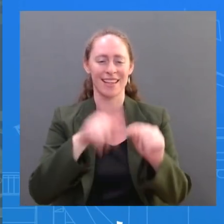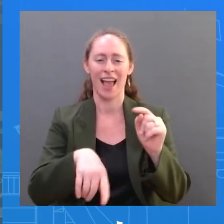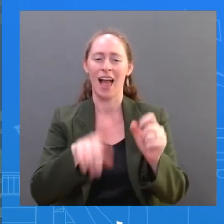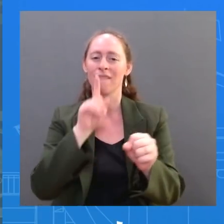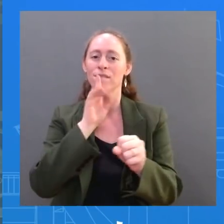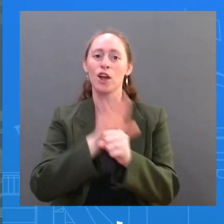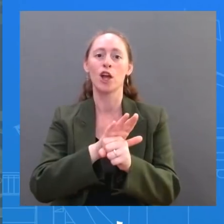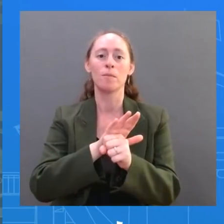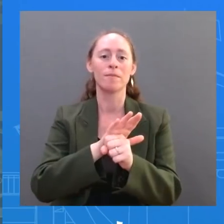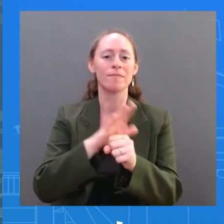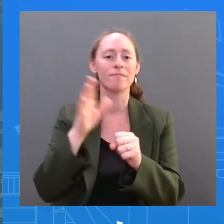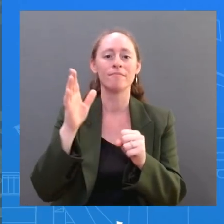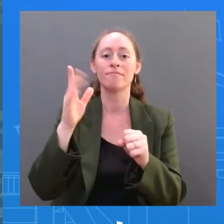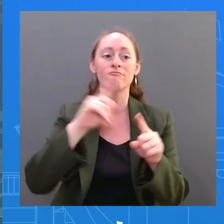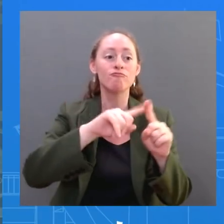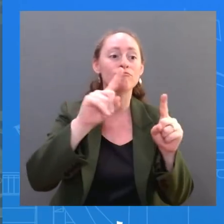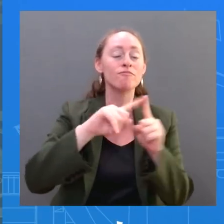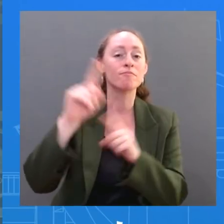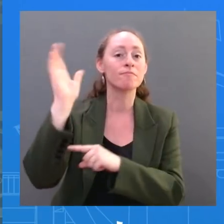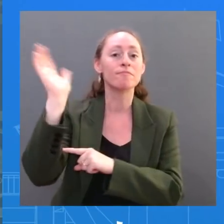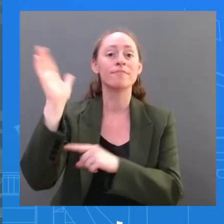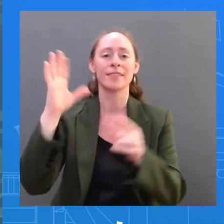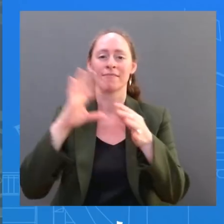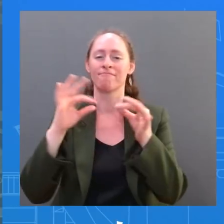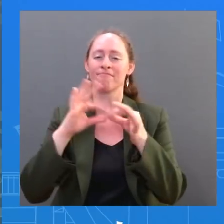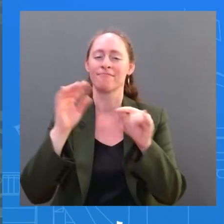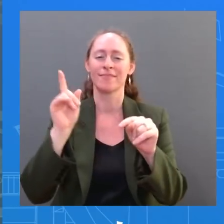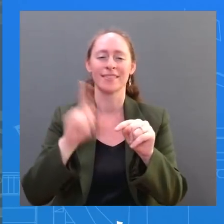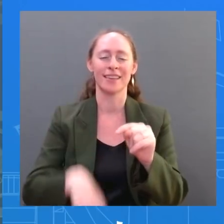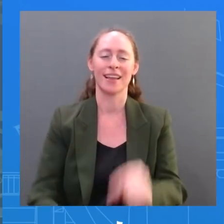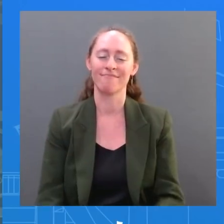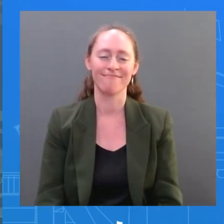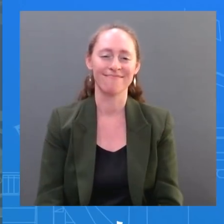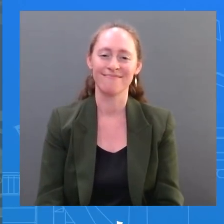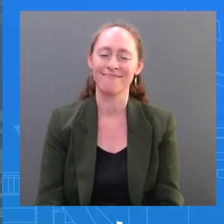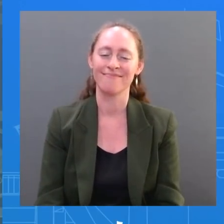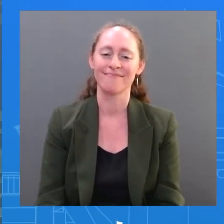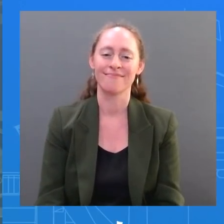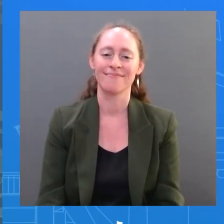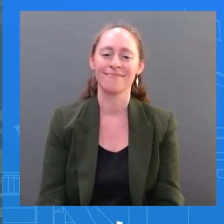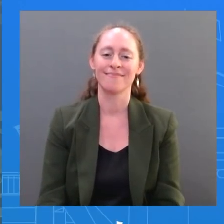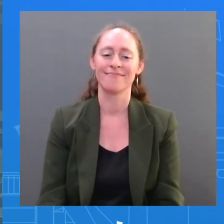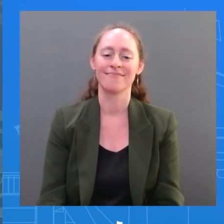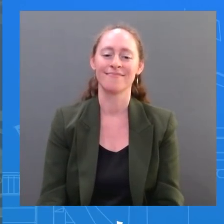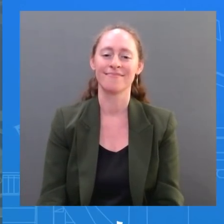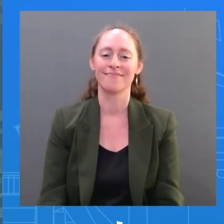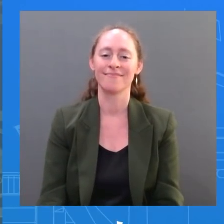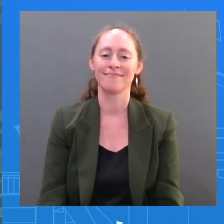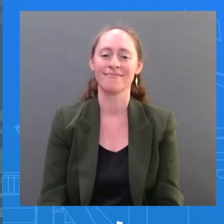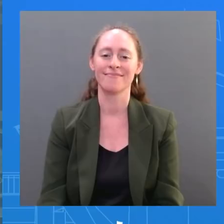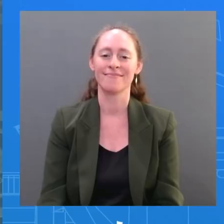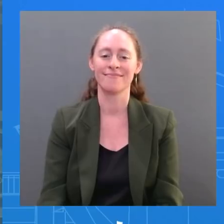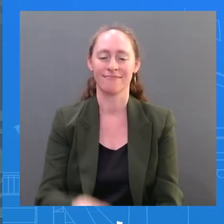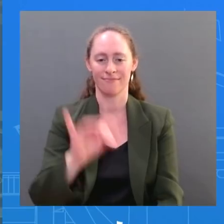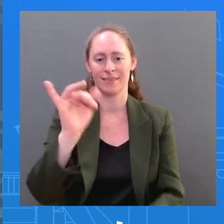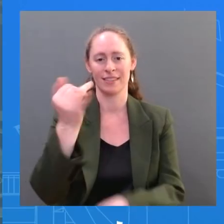That is not -- right now we are letting the January 6th Committee hearing go and do their -- do their jobs.